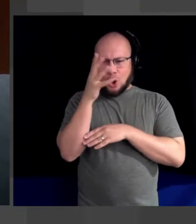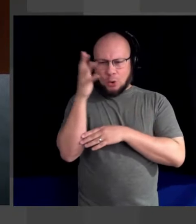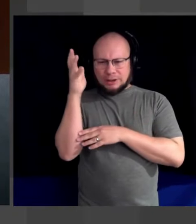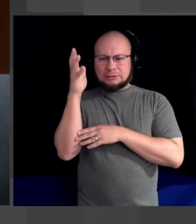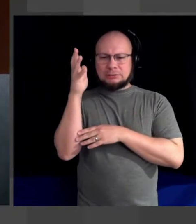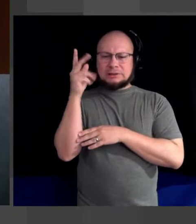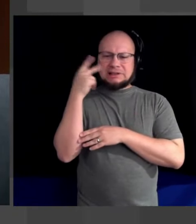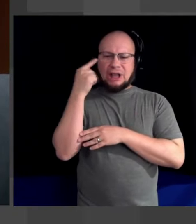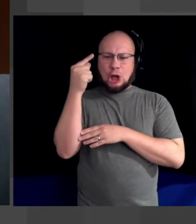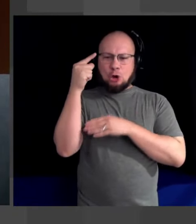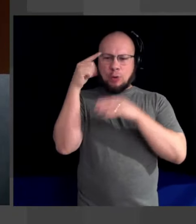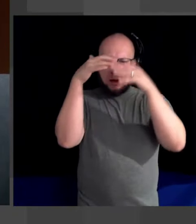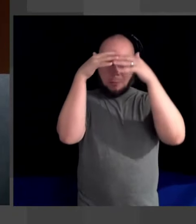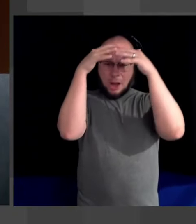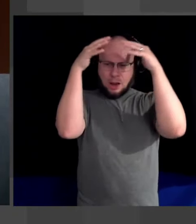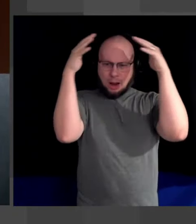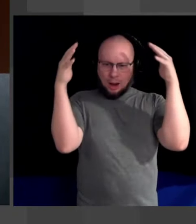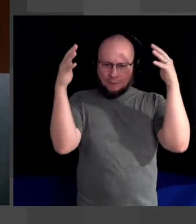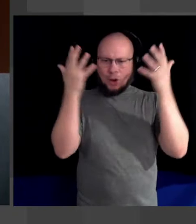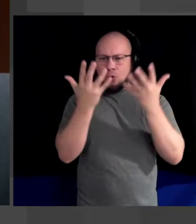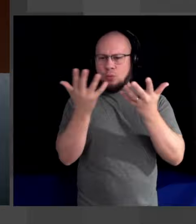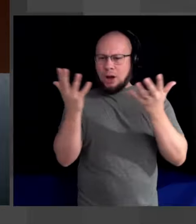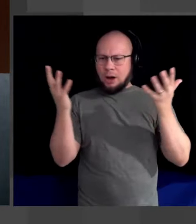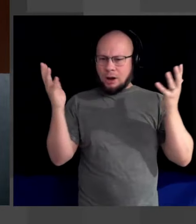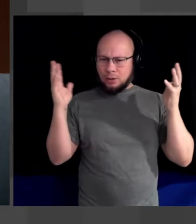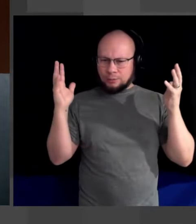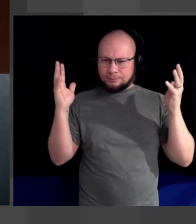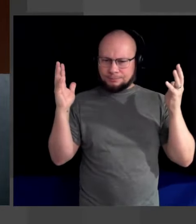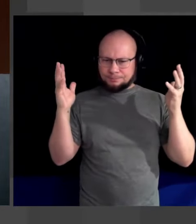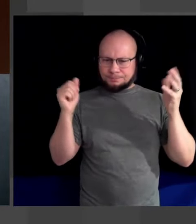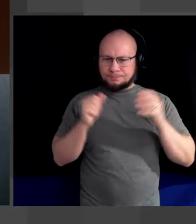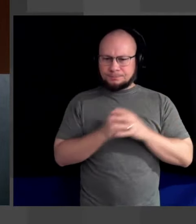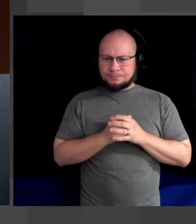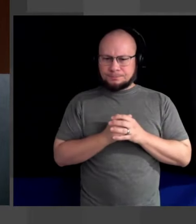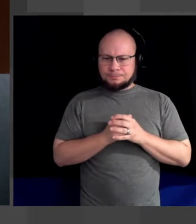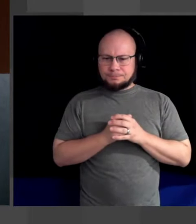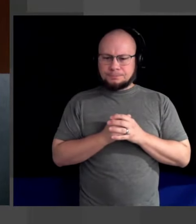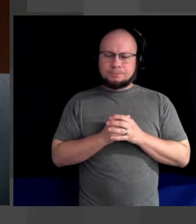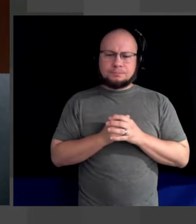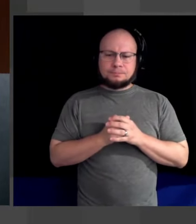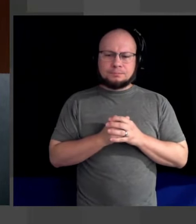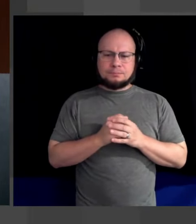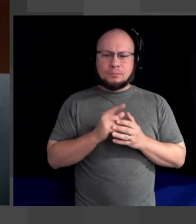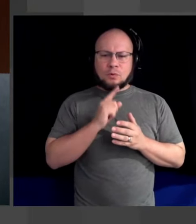SO LIKE WHEN YOU LOOK UP IT'S